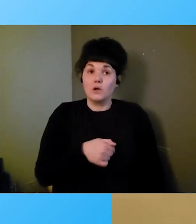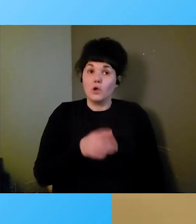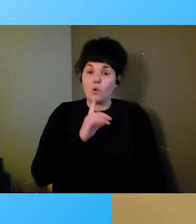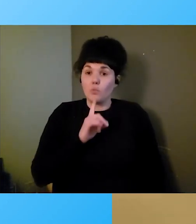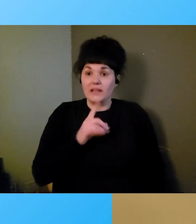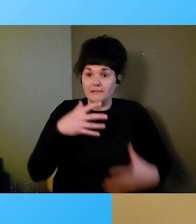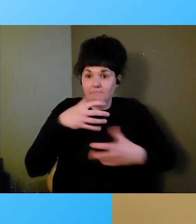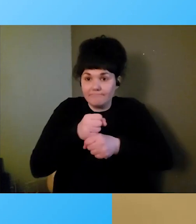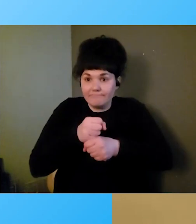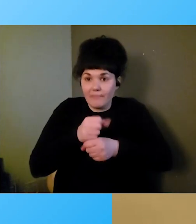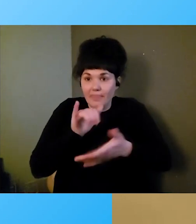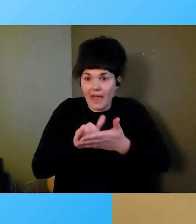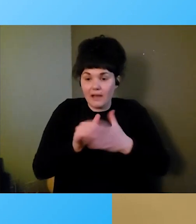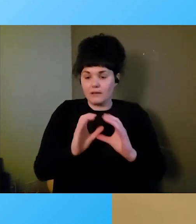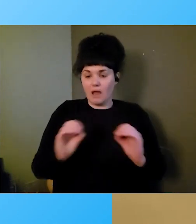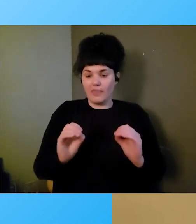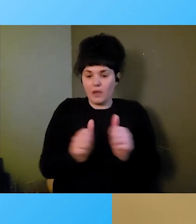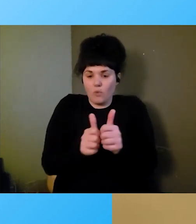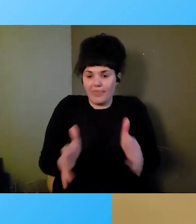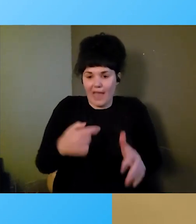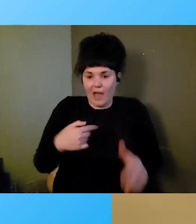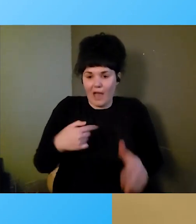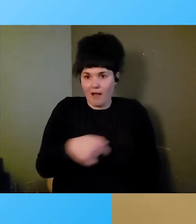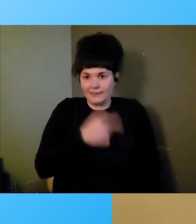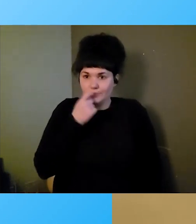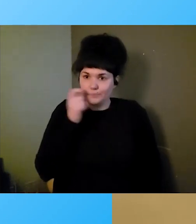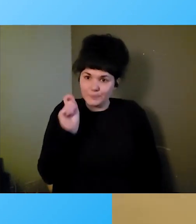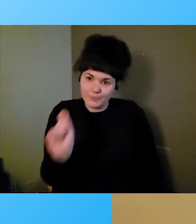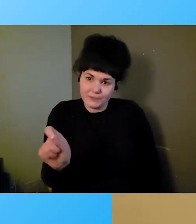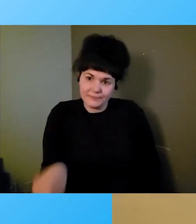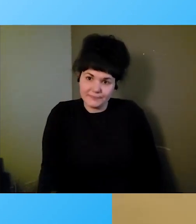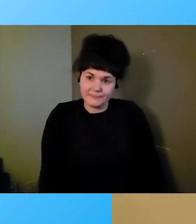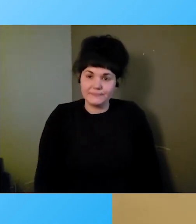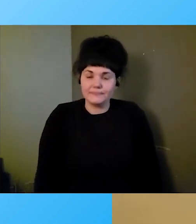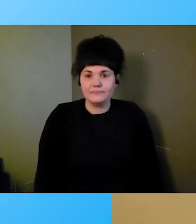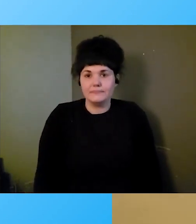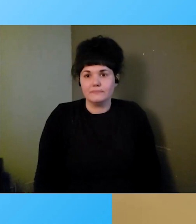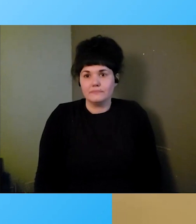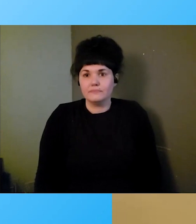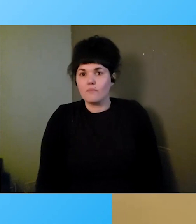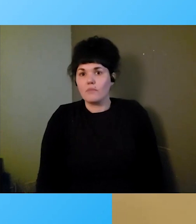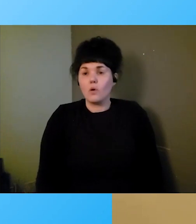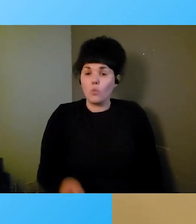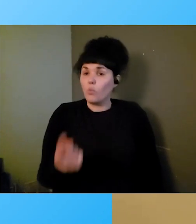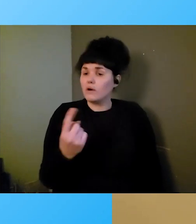us. So, you know, one of the most important measures that